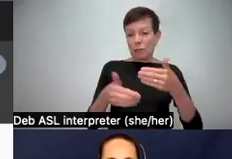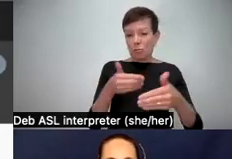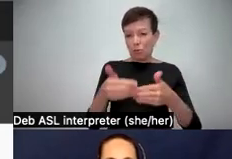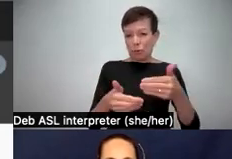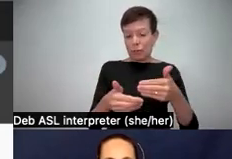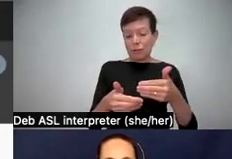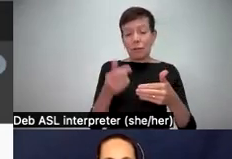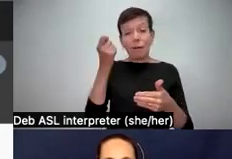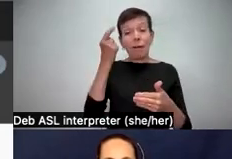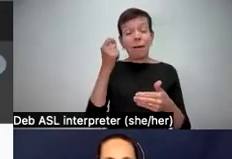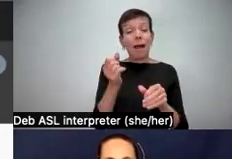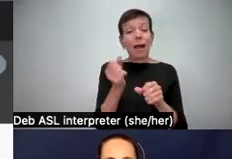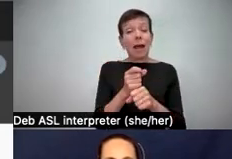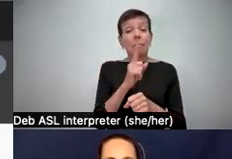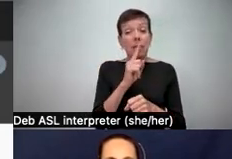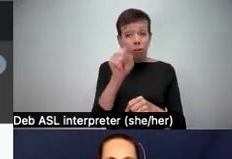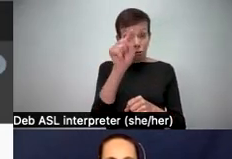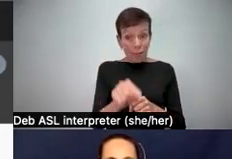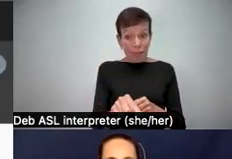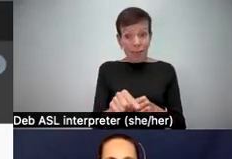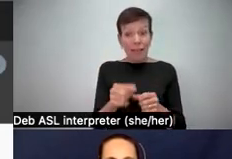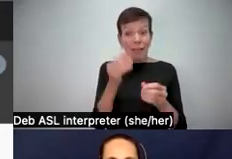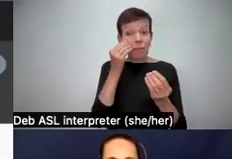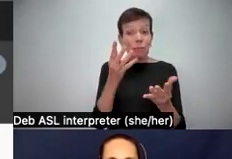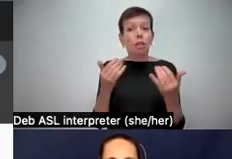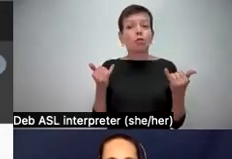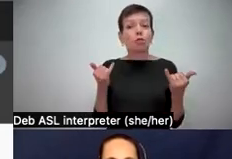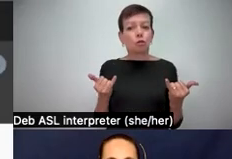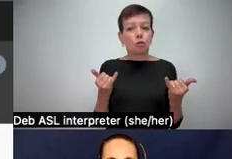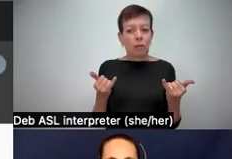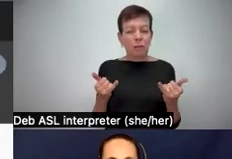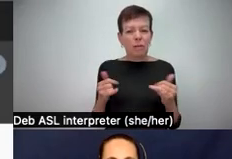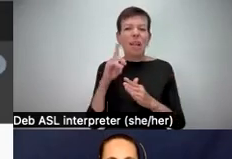of this information is up to date. I'll show you where you can change it later, but we want to make